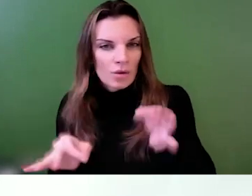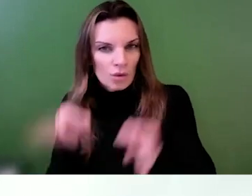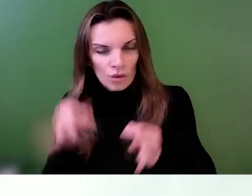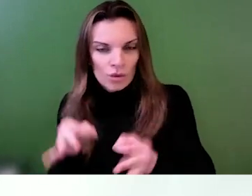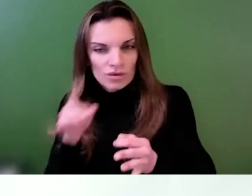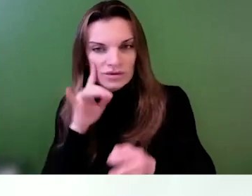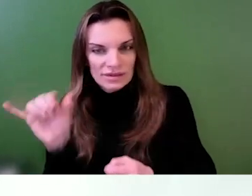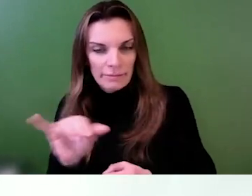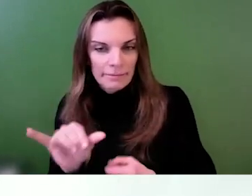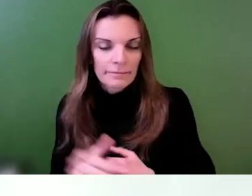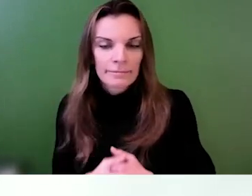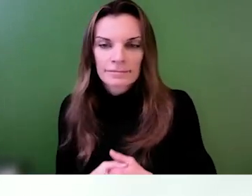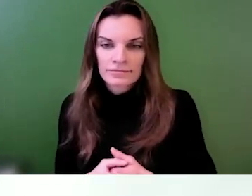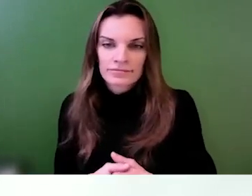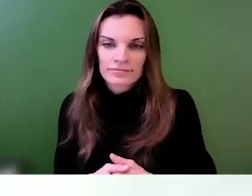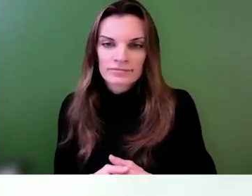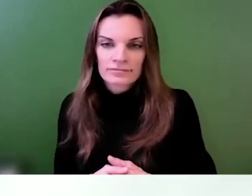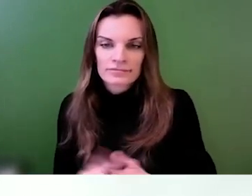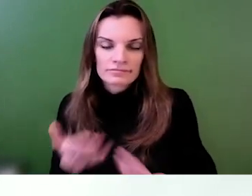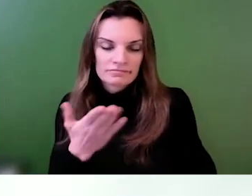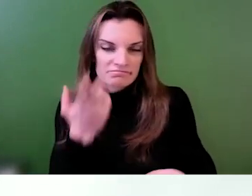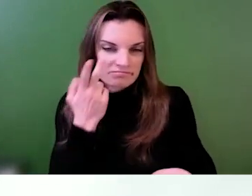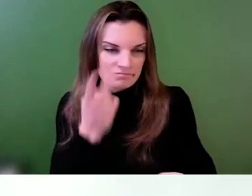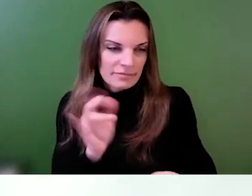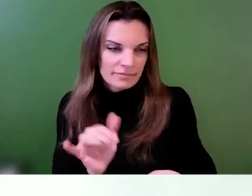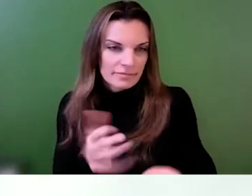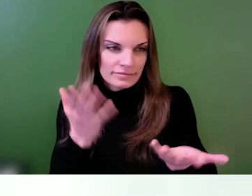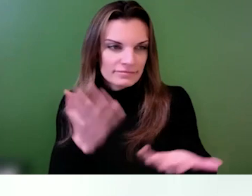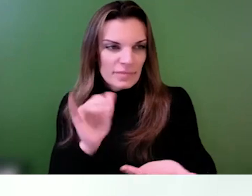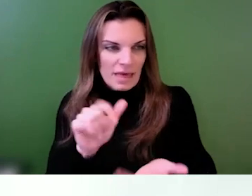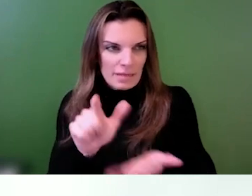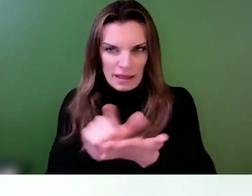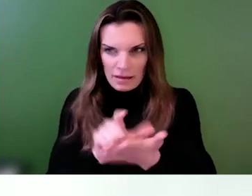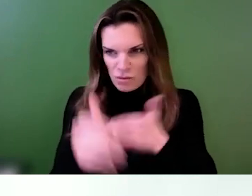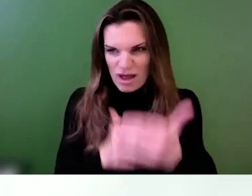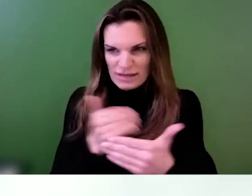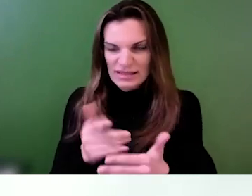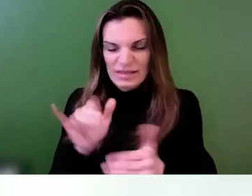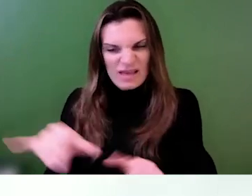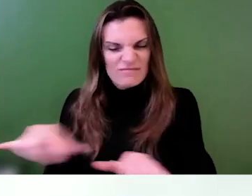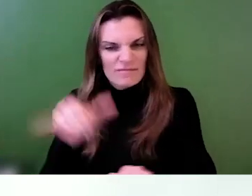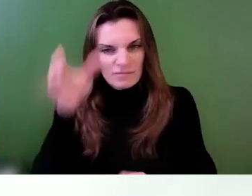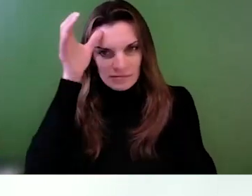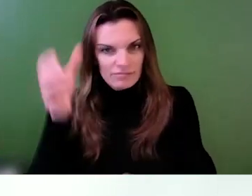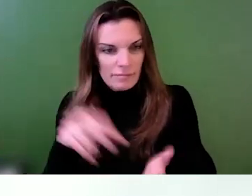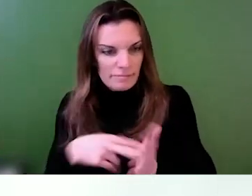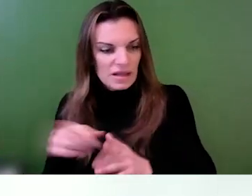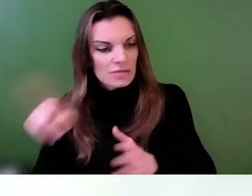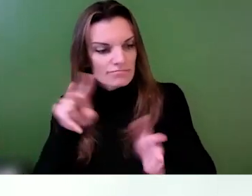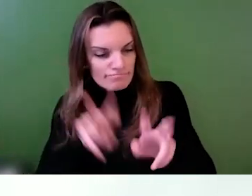act in, you know, TV shows you maybe have watched about legal processes where they would investigate and then make a decision on whether